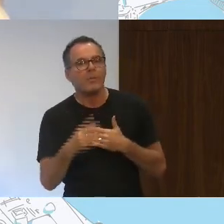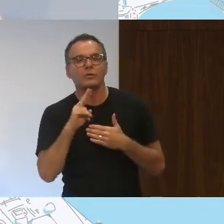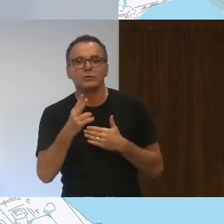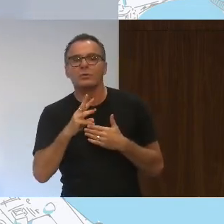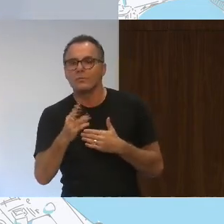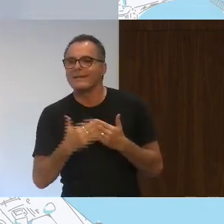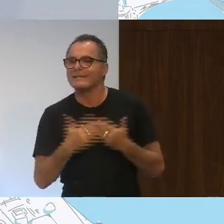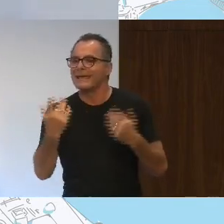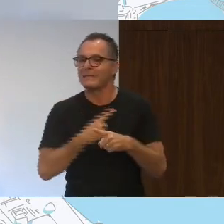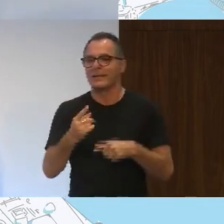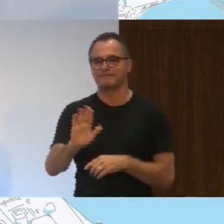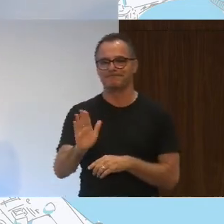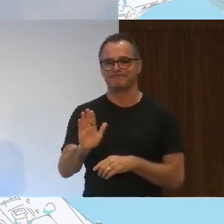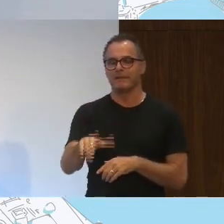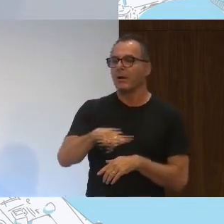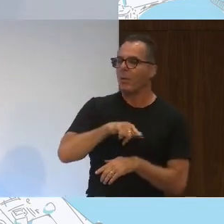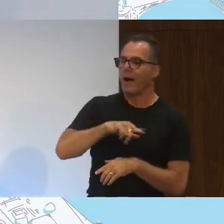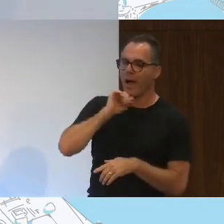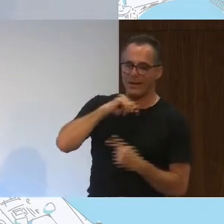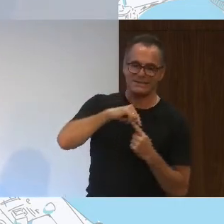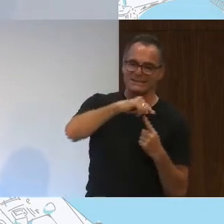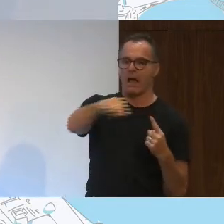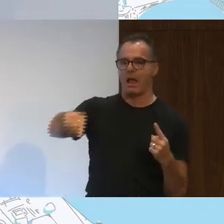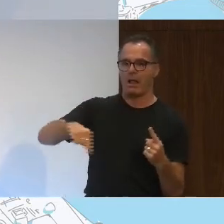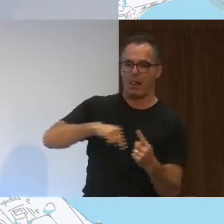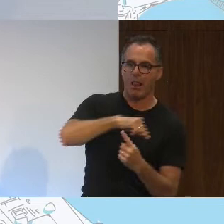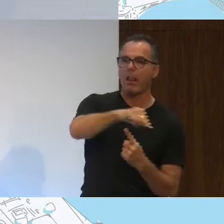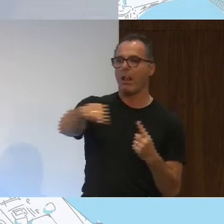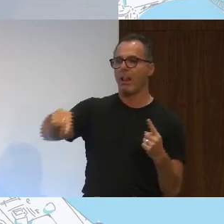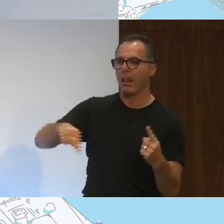for ever, because you just get into this cycle of medication overuse and it's actually really difficult to get off codeine